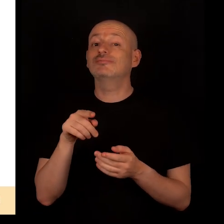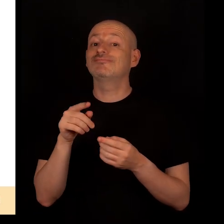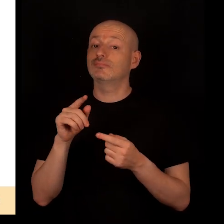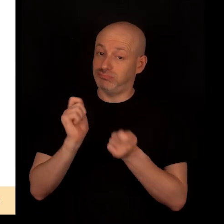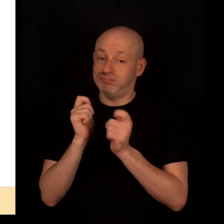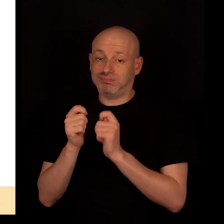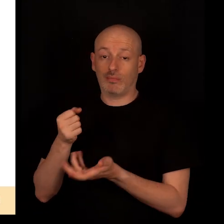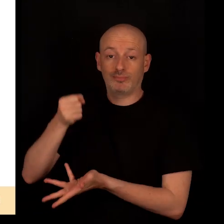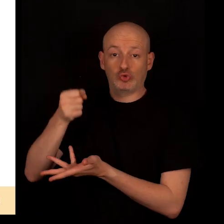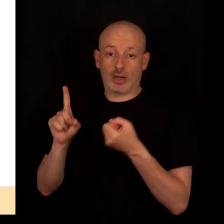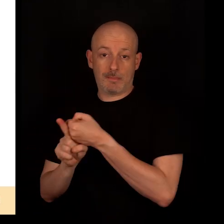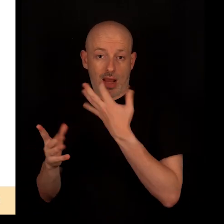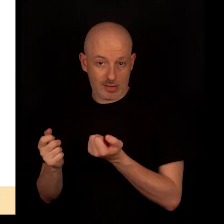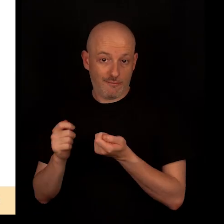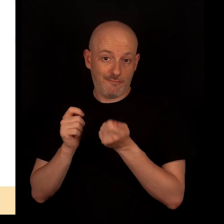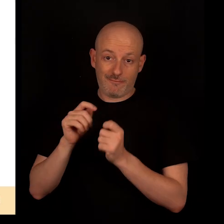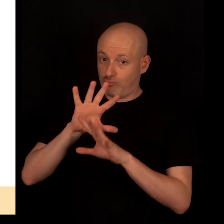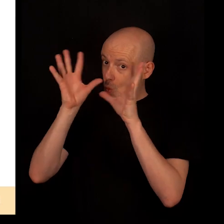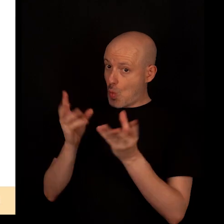Because then again, this brings a lot of changes in the budget